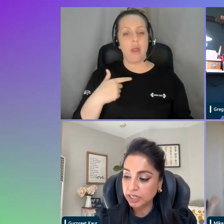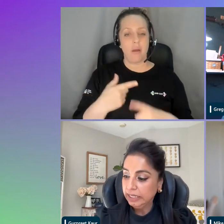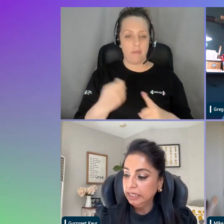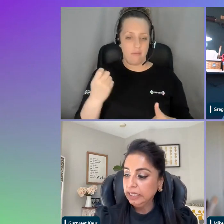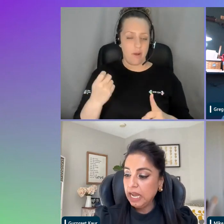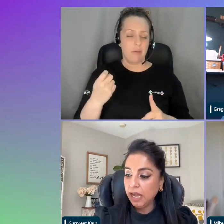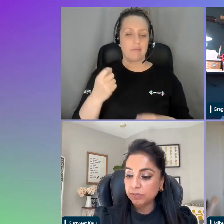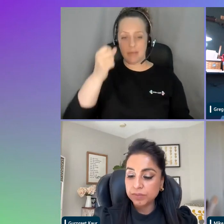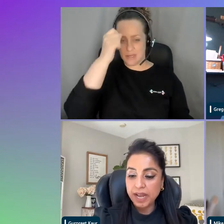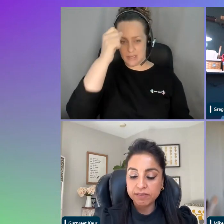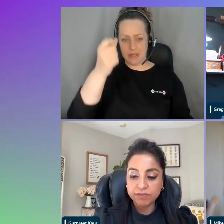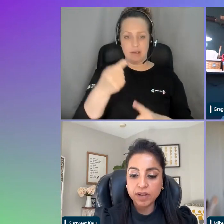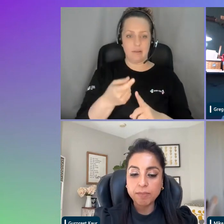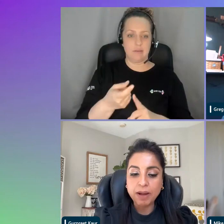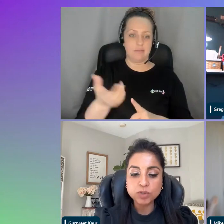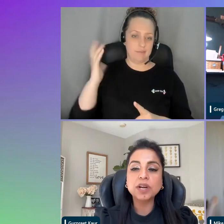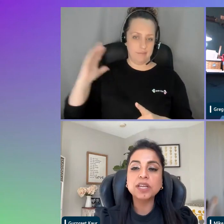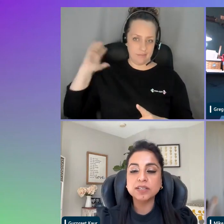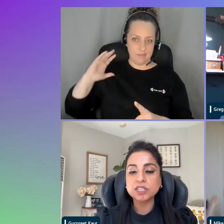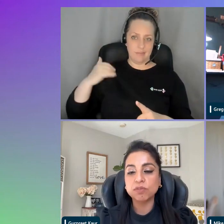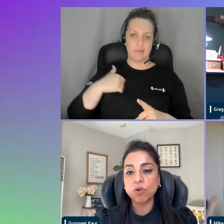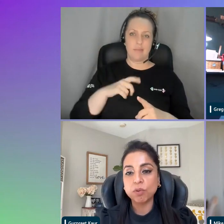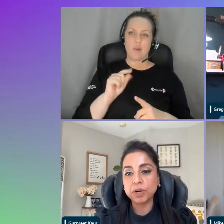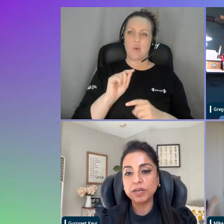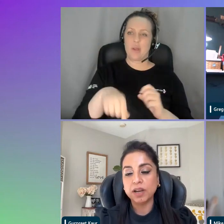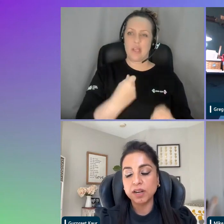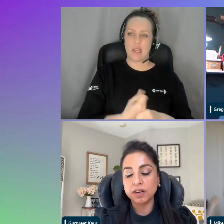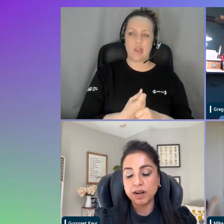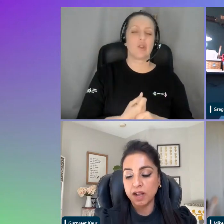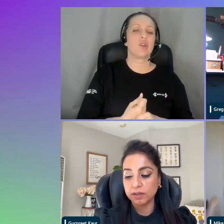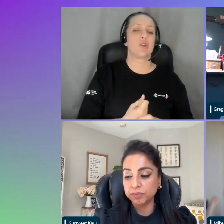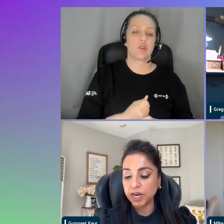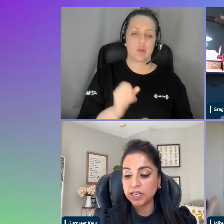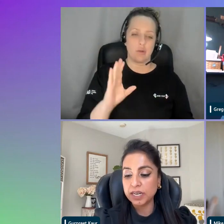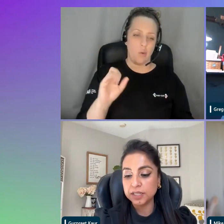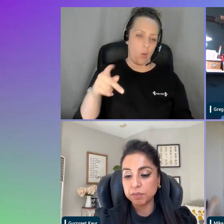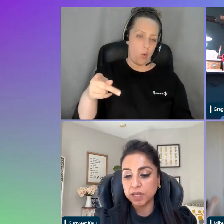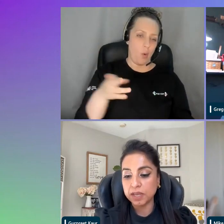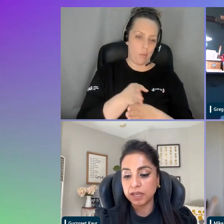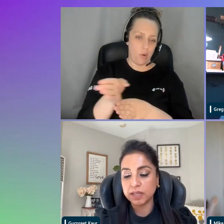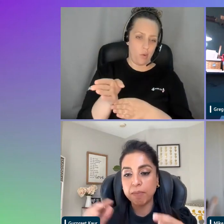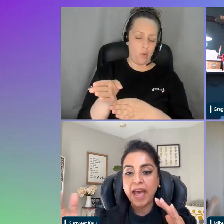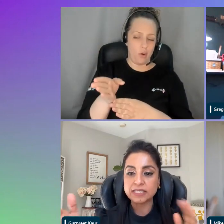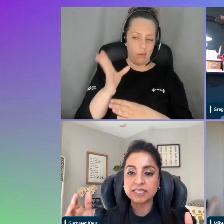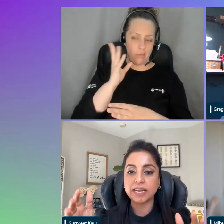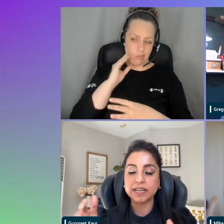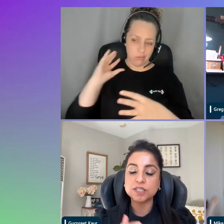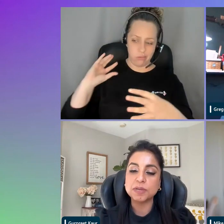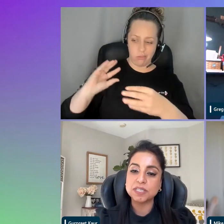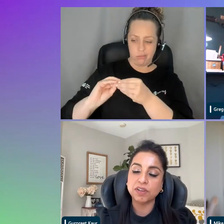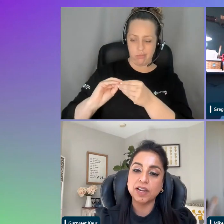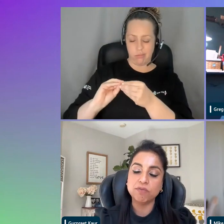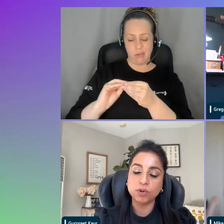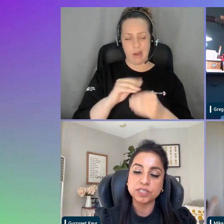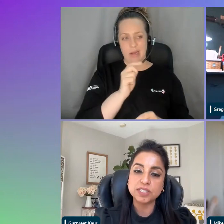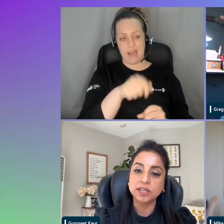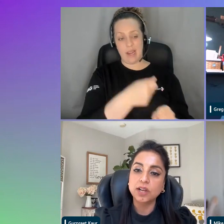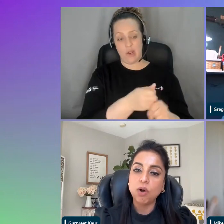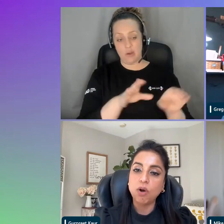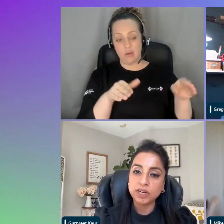origin. Um, I've about 20 years of corporate career. Um underneath me and the past decade specifically focused on